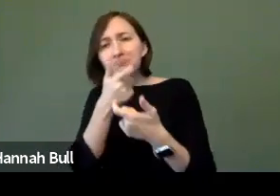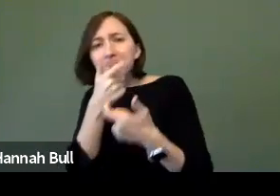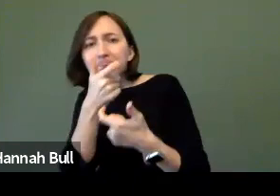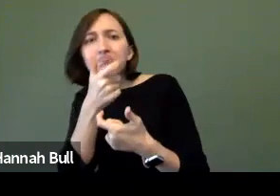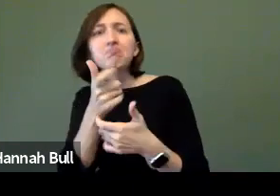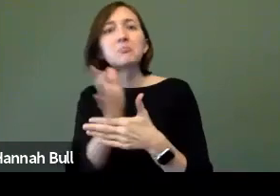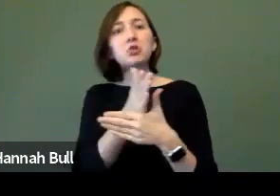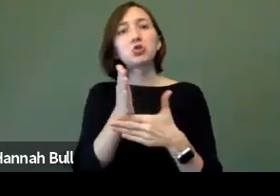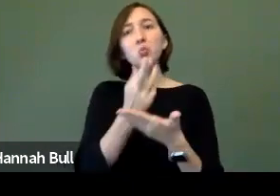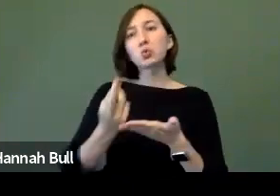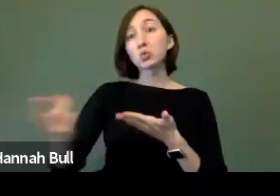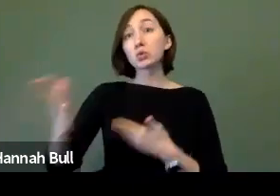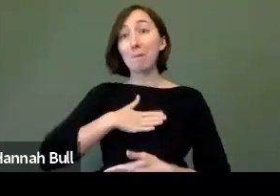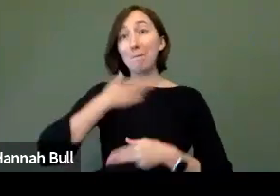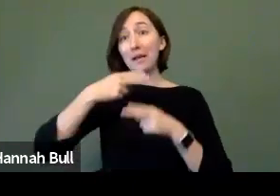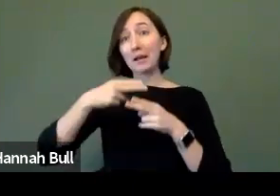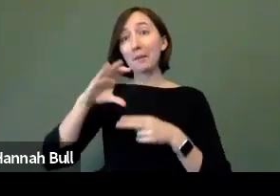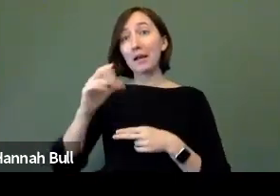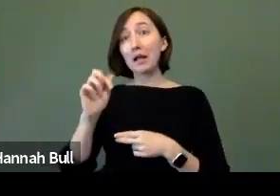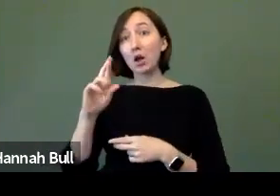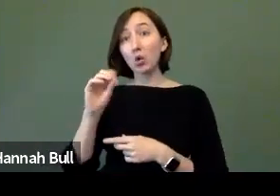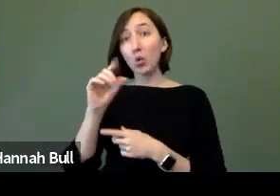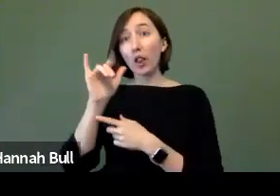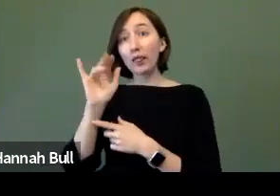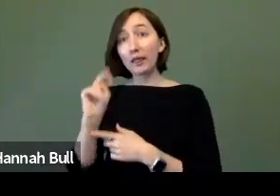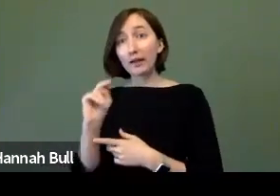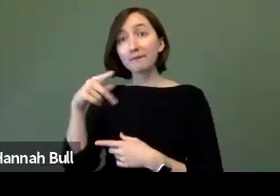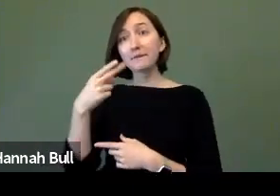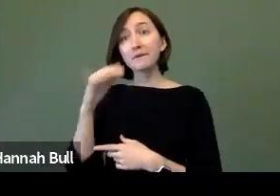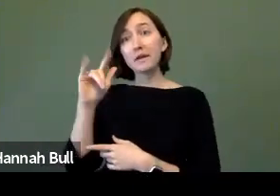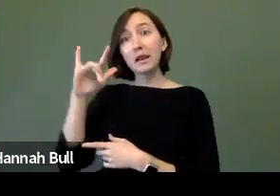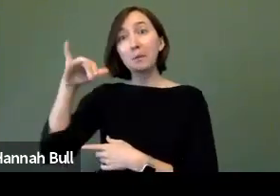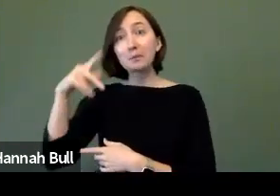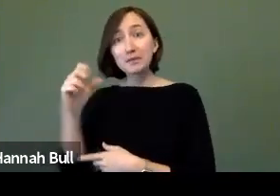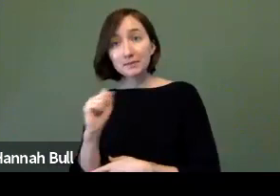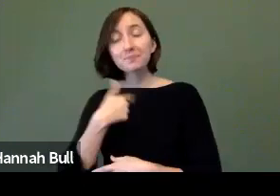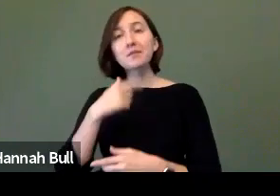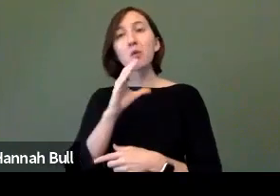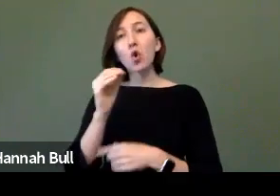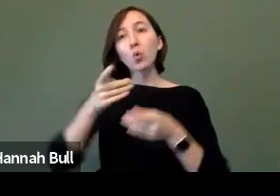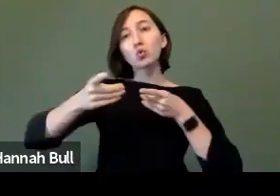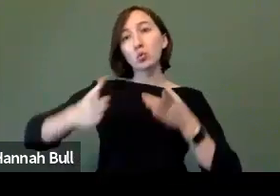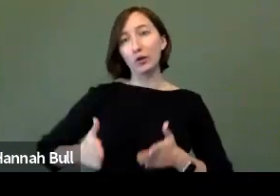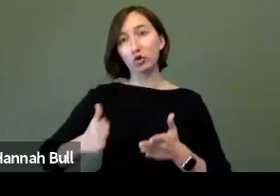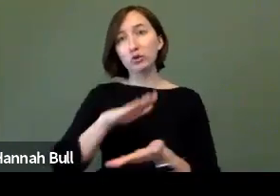My name is Carolyn Philips and I'm the codirector of the center here at Georgia Tech,